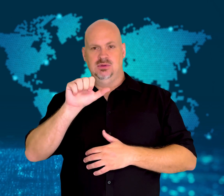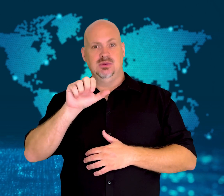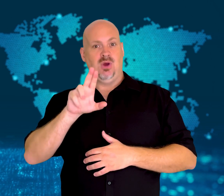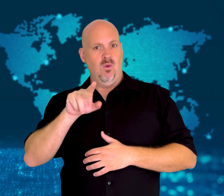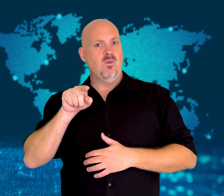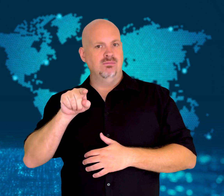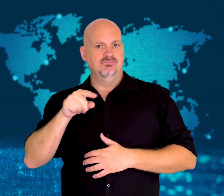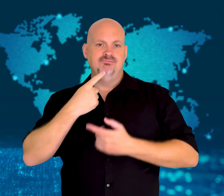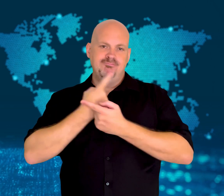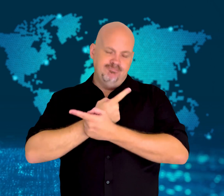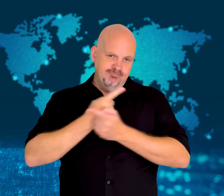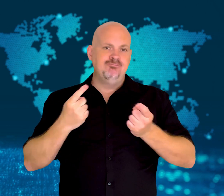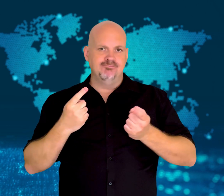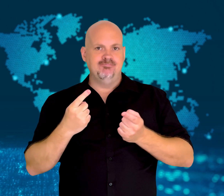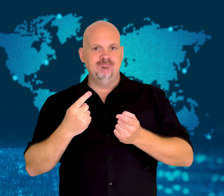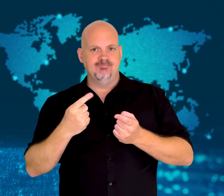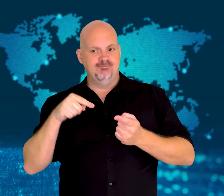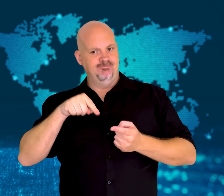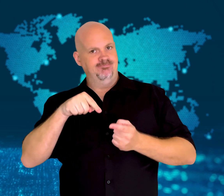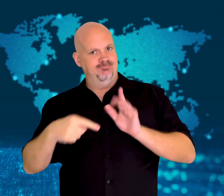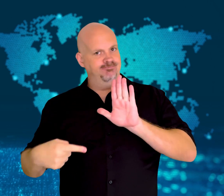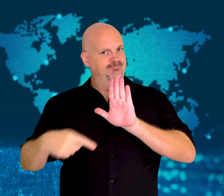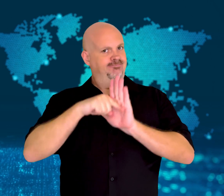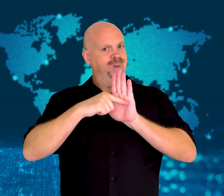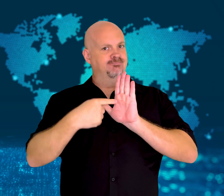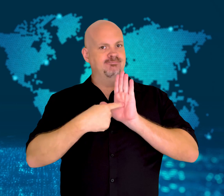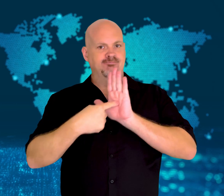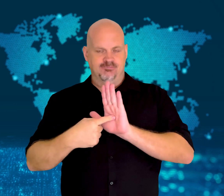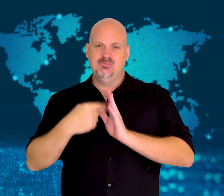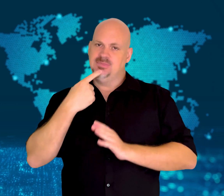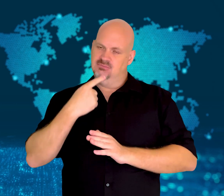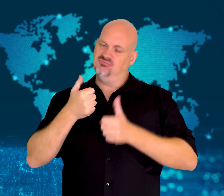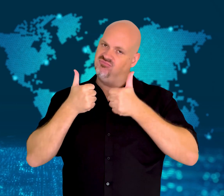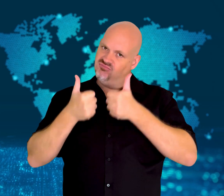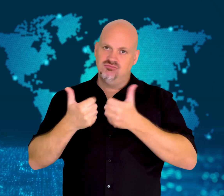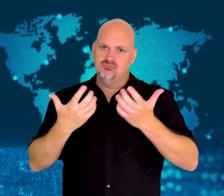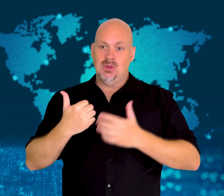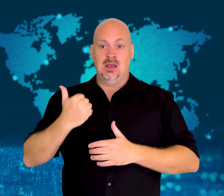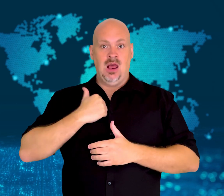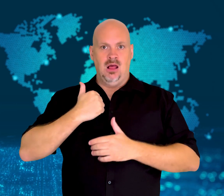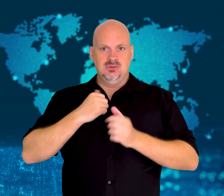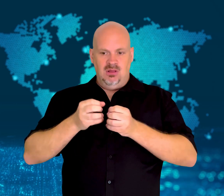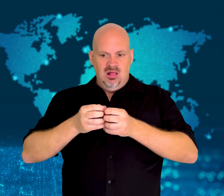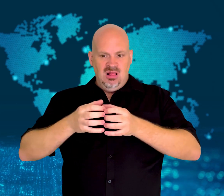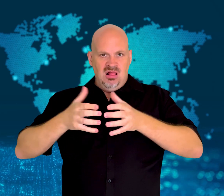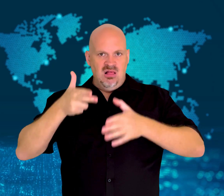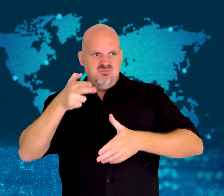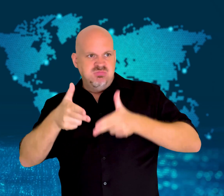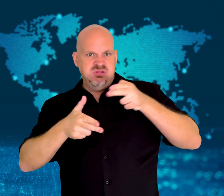saying that it will prevent increasing gun violence.